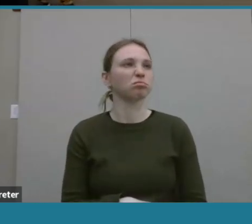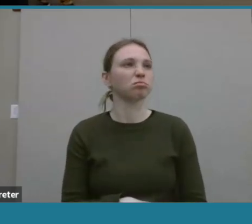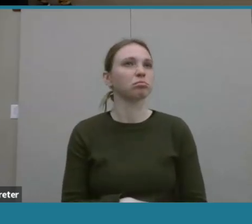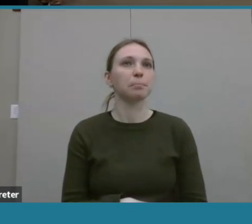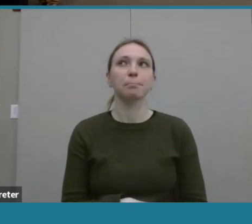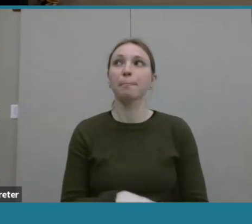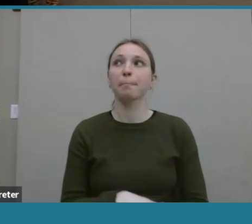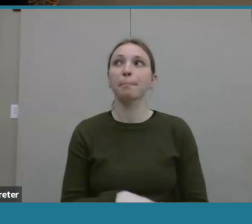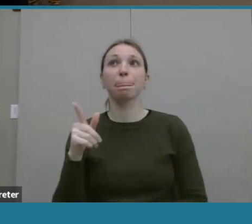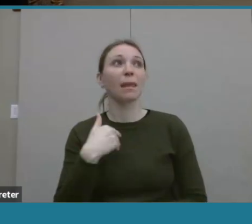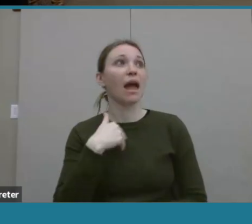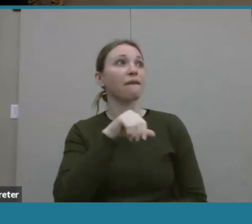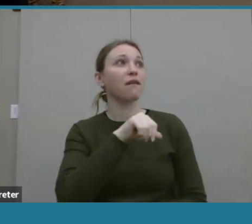Is there another question in the back?